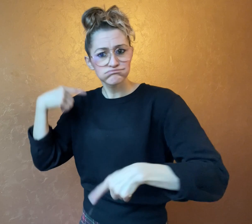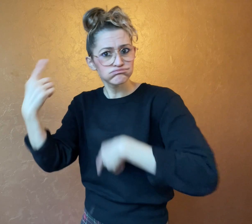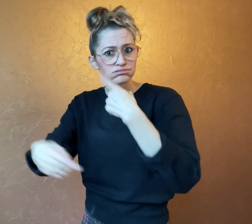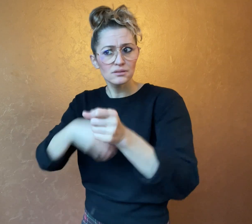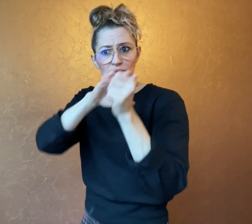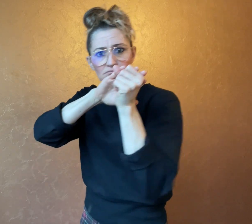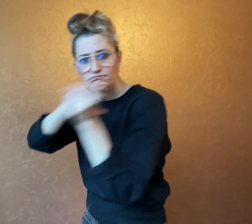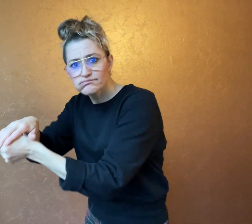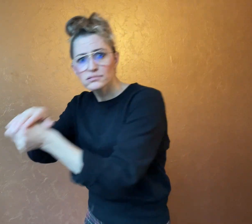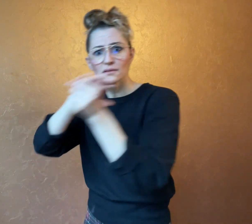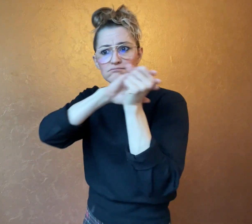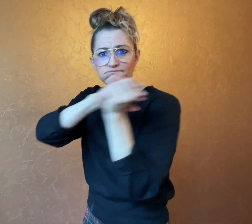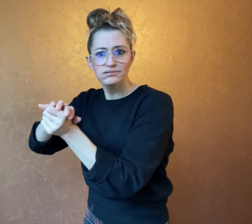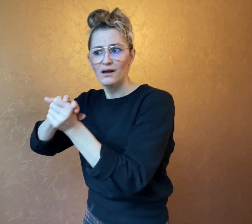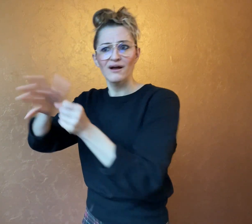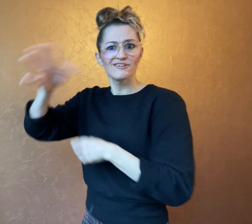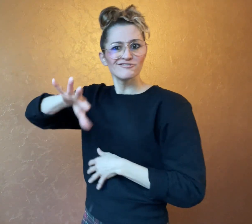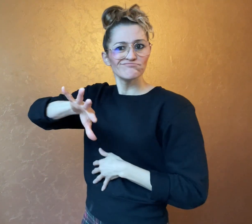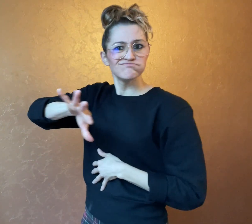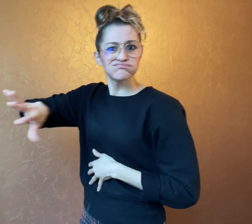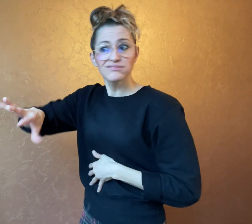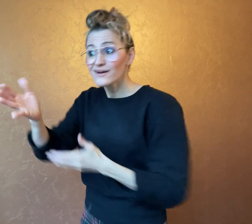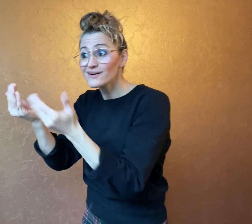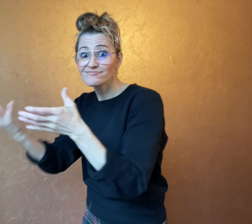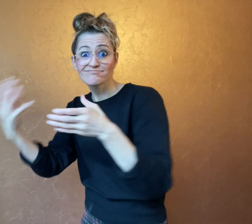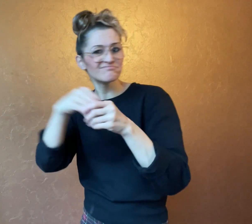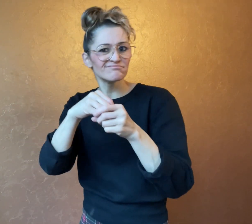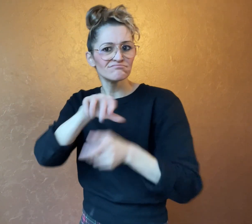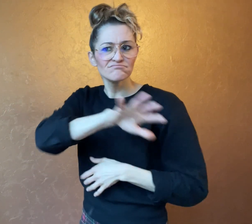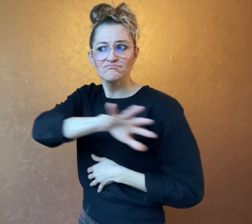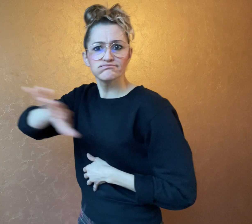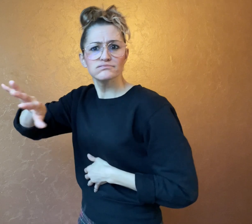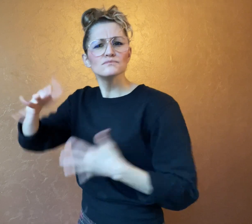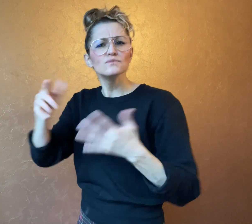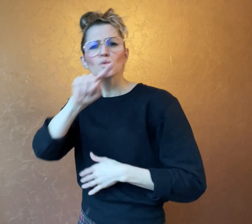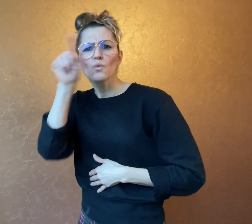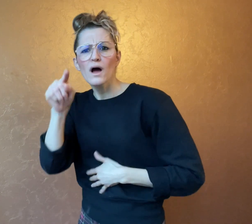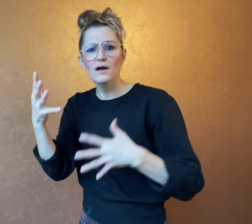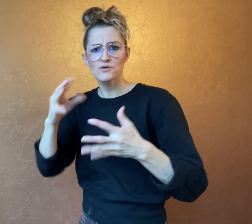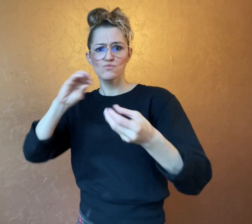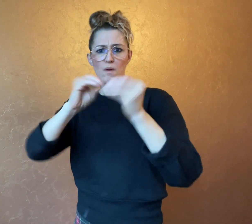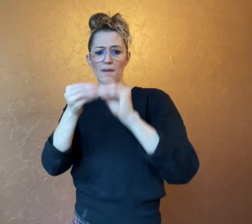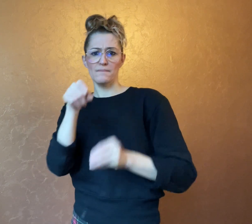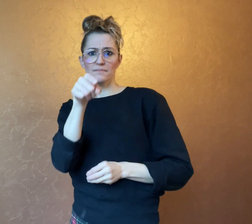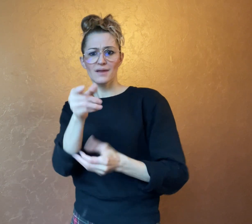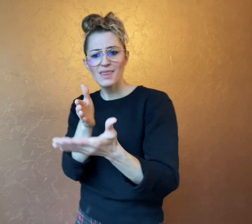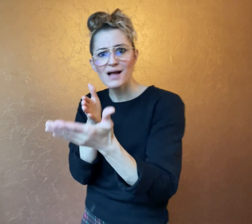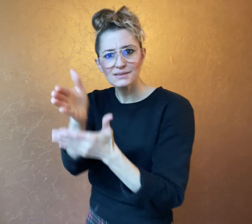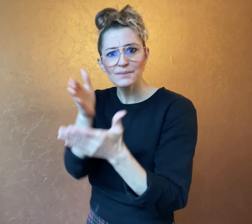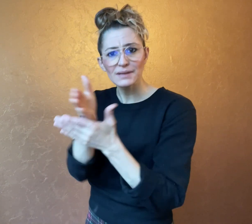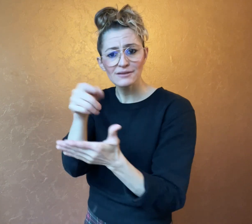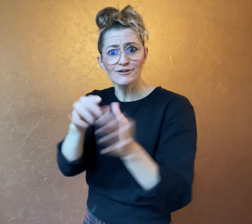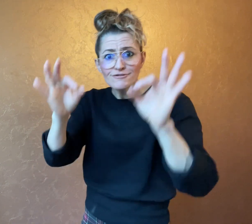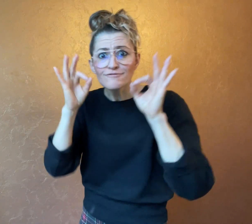of inaccessibility. Unemployment rates for people